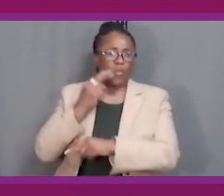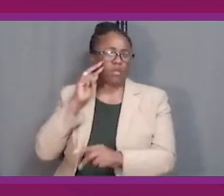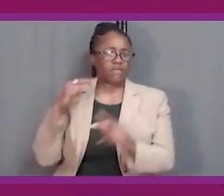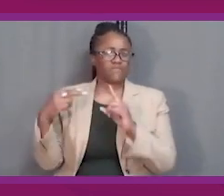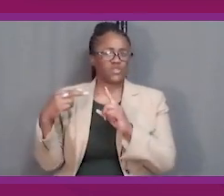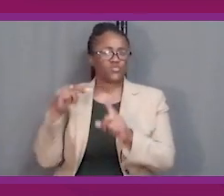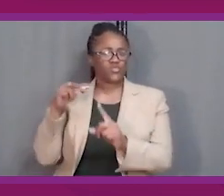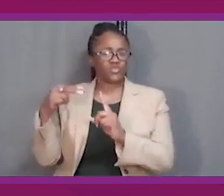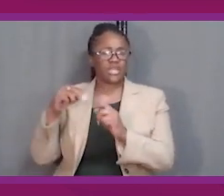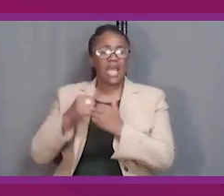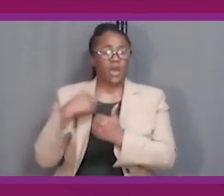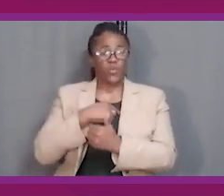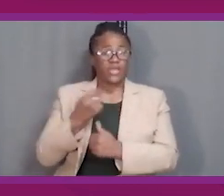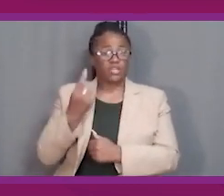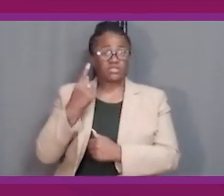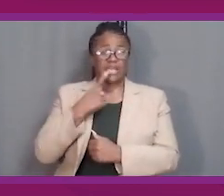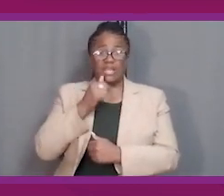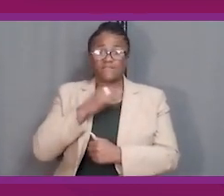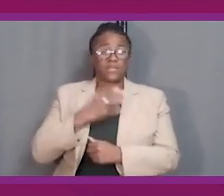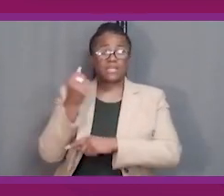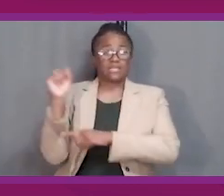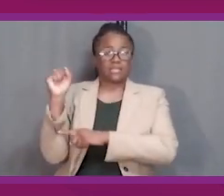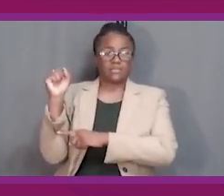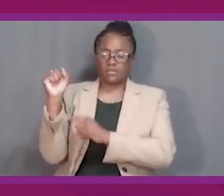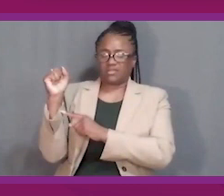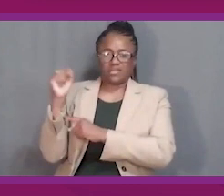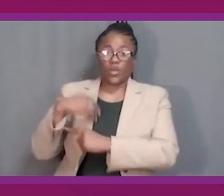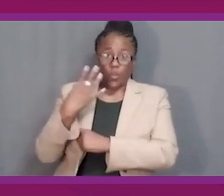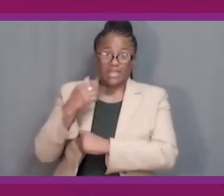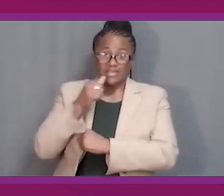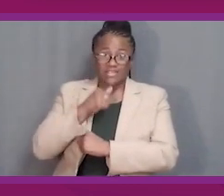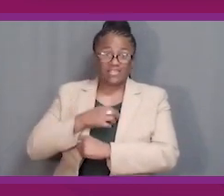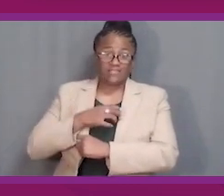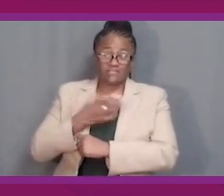be real, onto other countries of how they should be fighting, what they should be fighting for. So